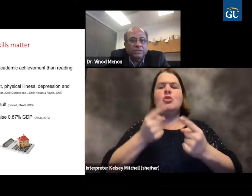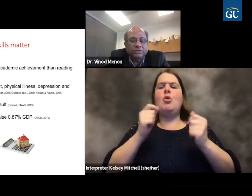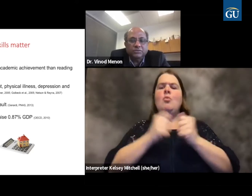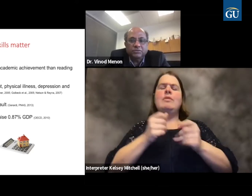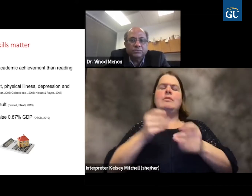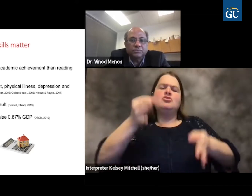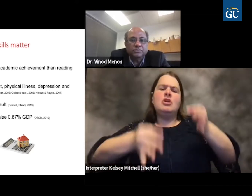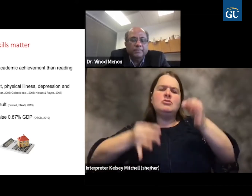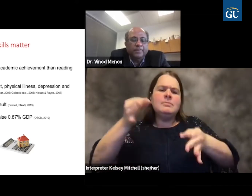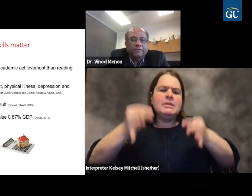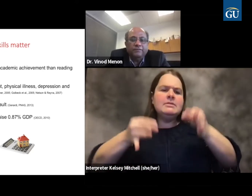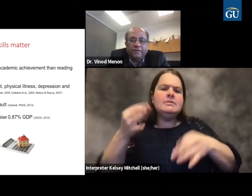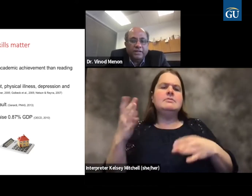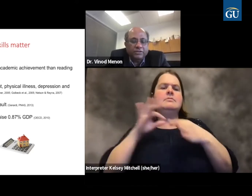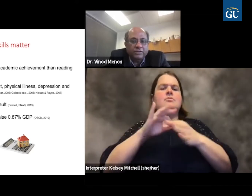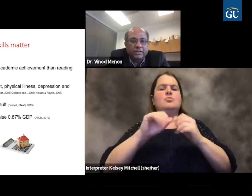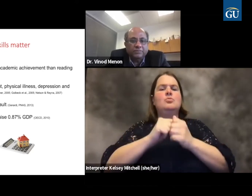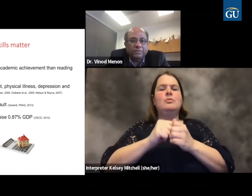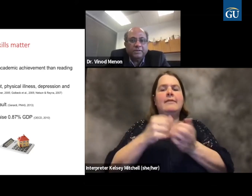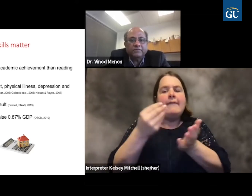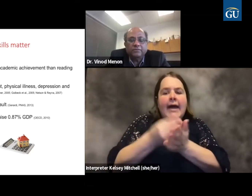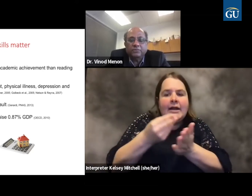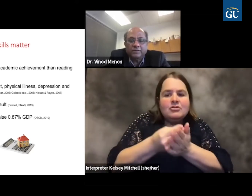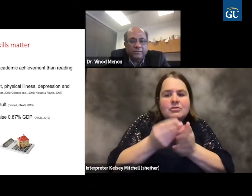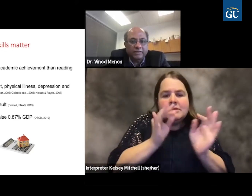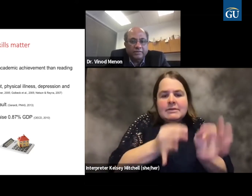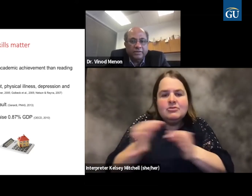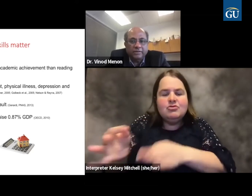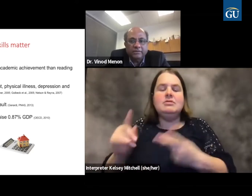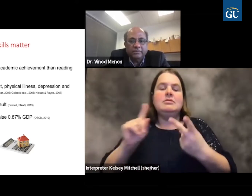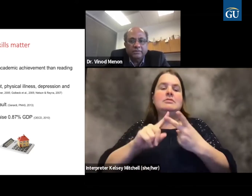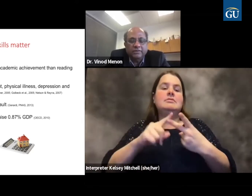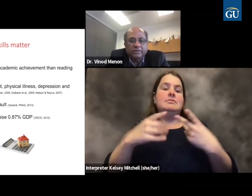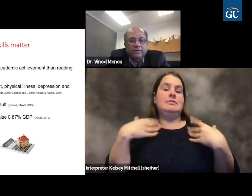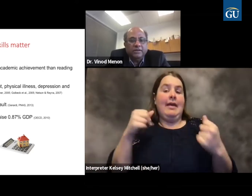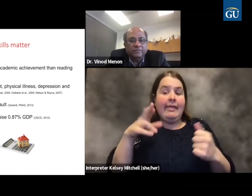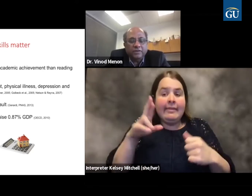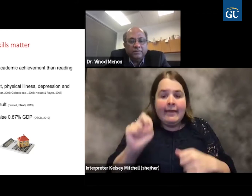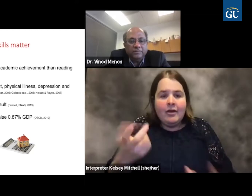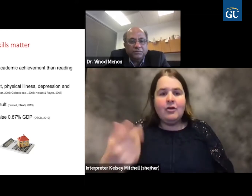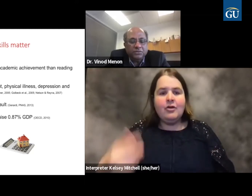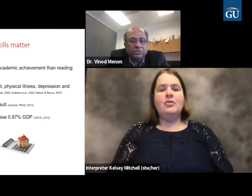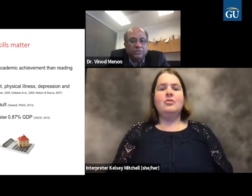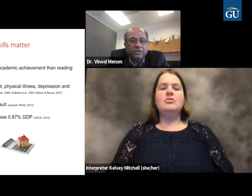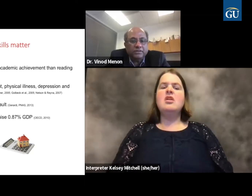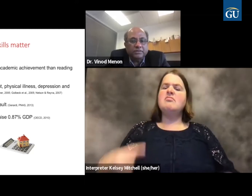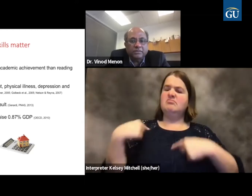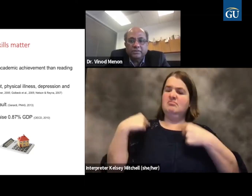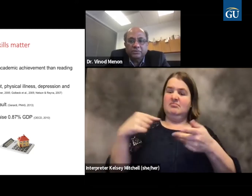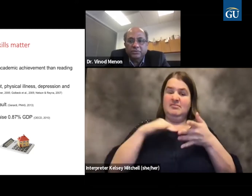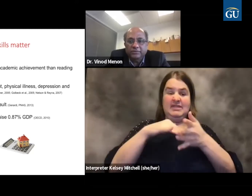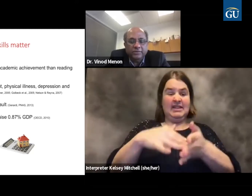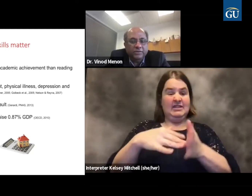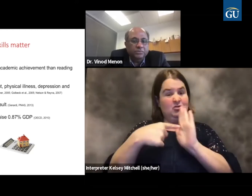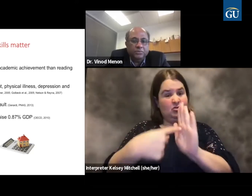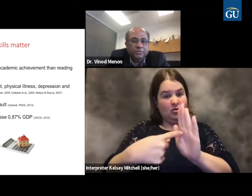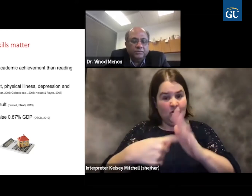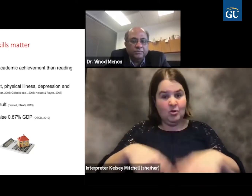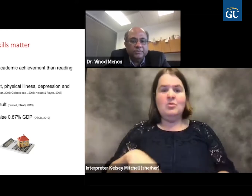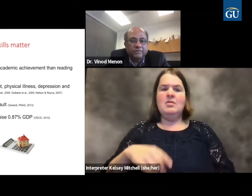judgments in relation to financial aspects as well as health care